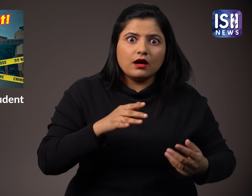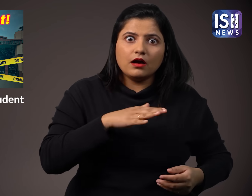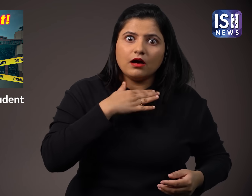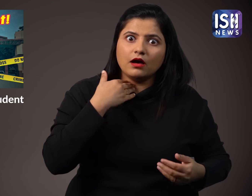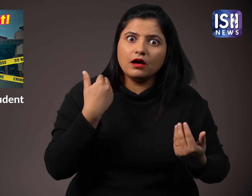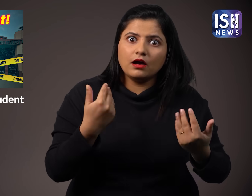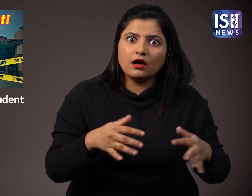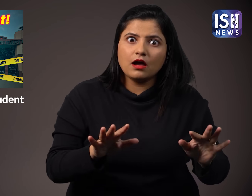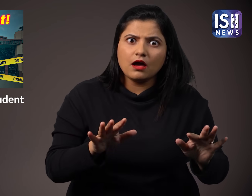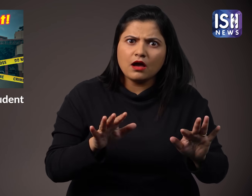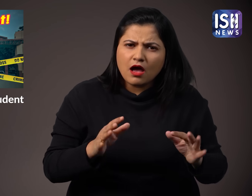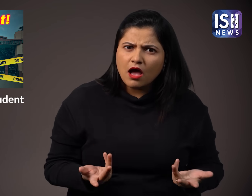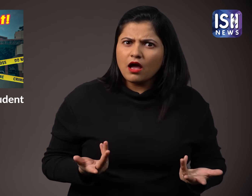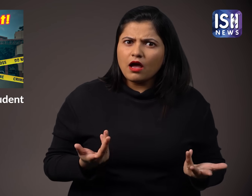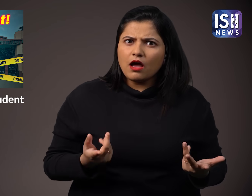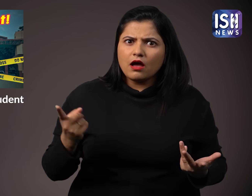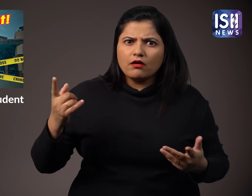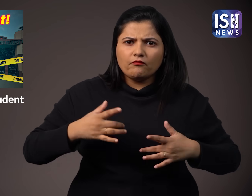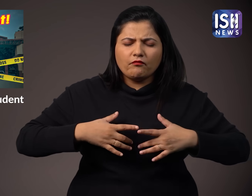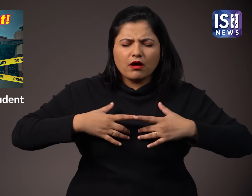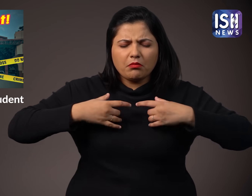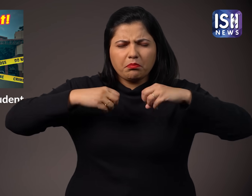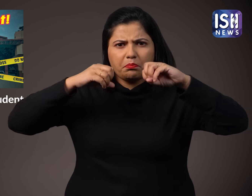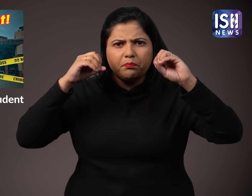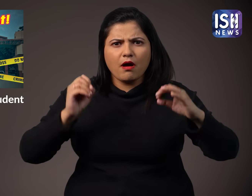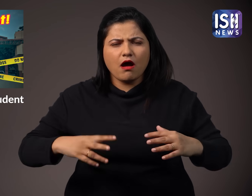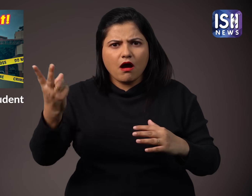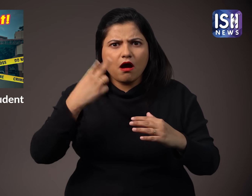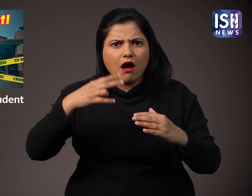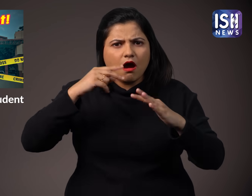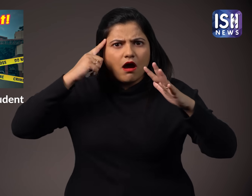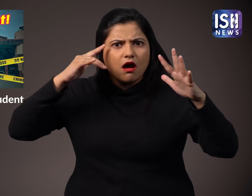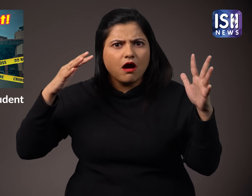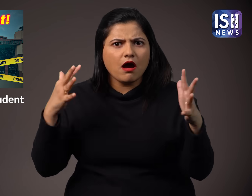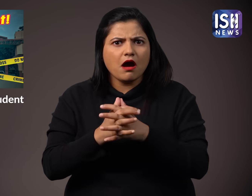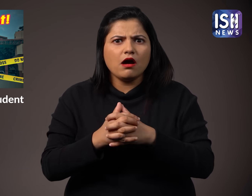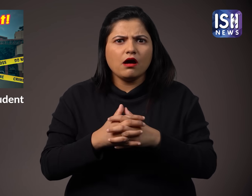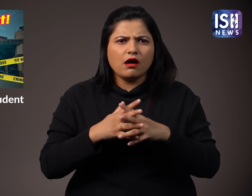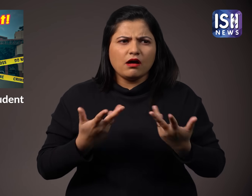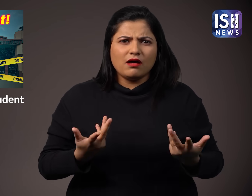Swarnalatha was stunned to hear about Rahul's death. She was extremely distraught and was crying.